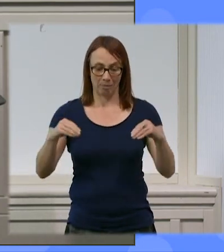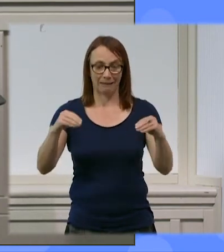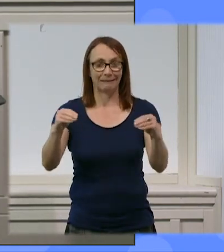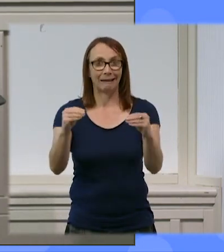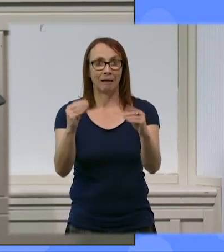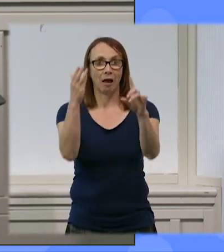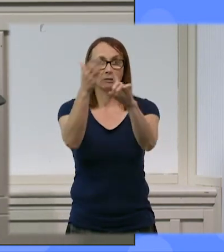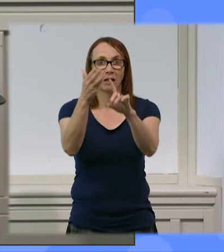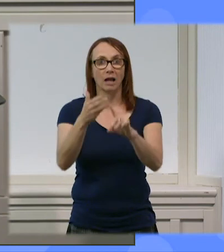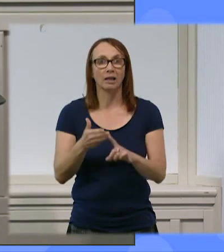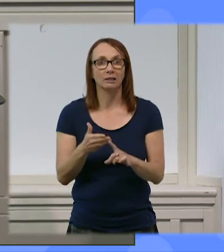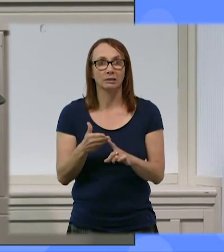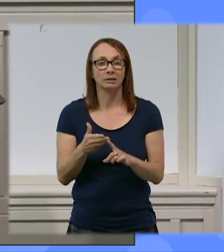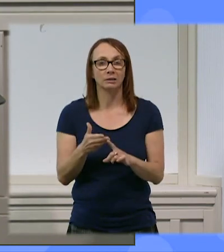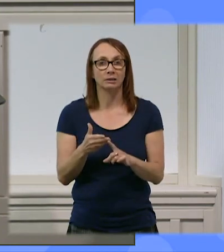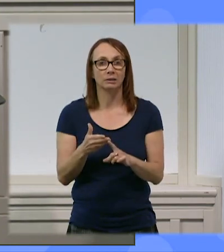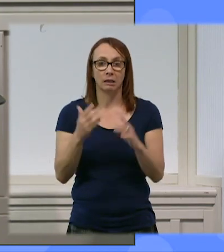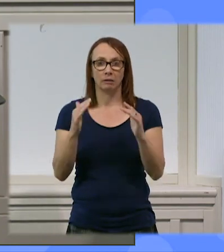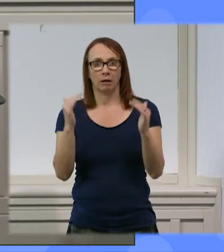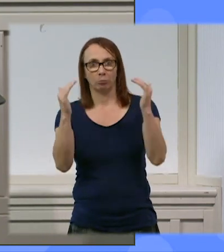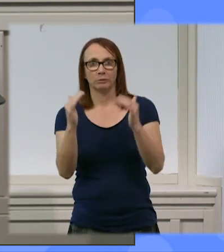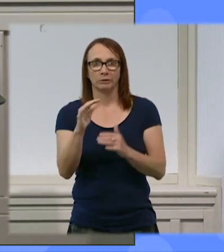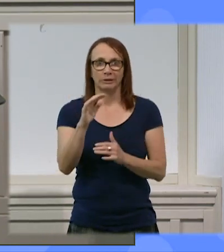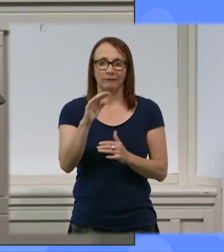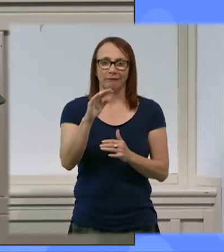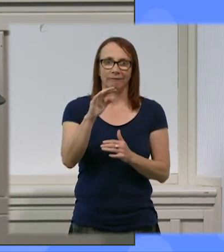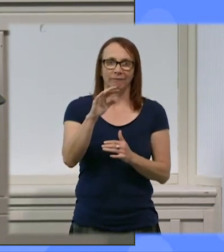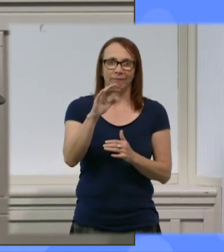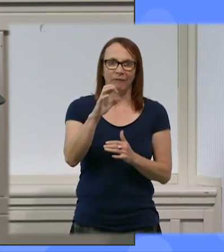a year of new afforestation it's up at 15 or more and the aim is then to try